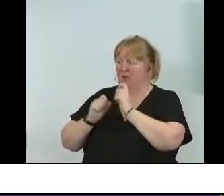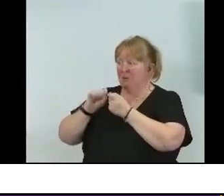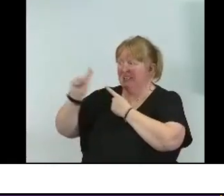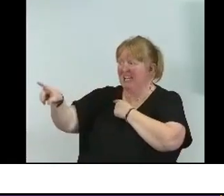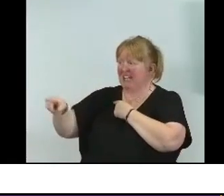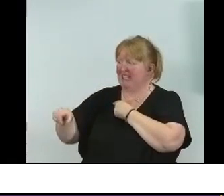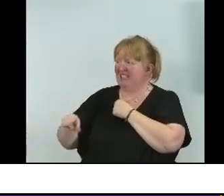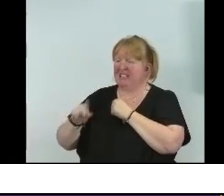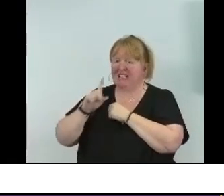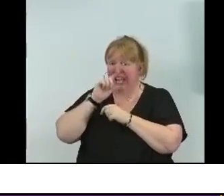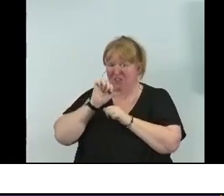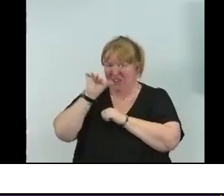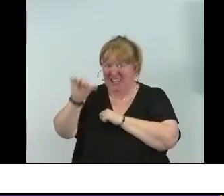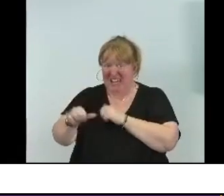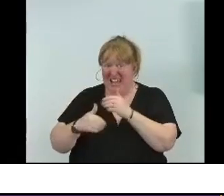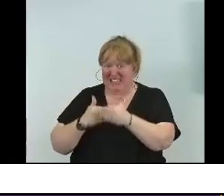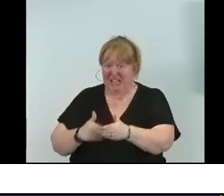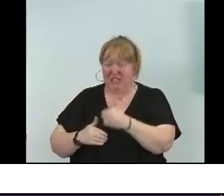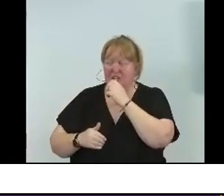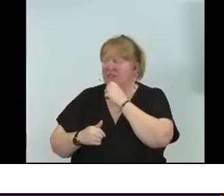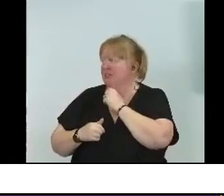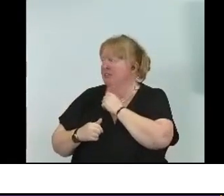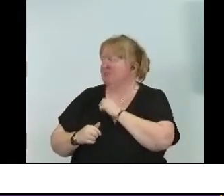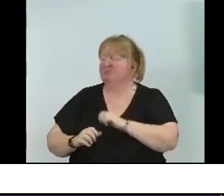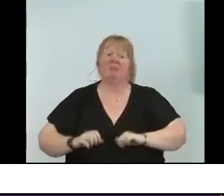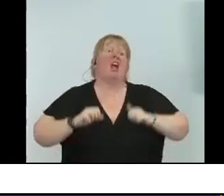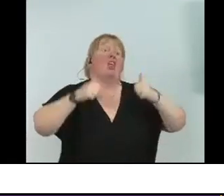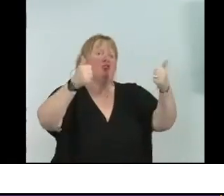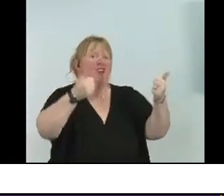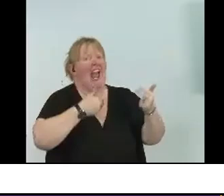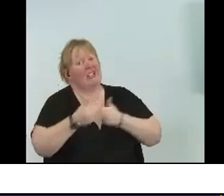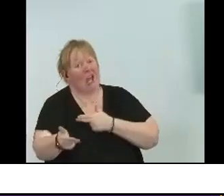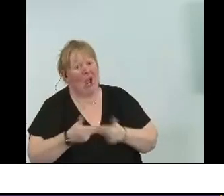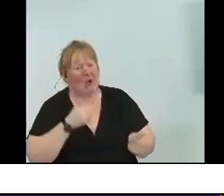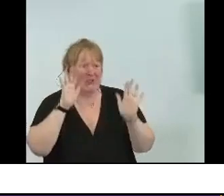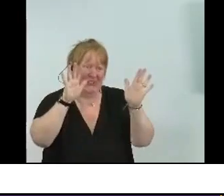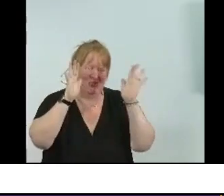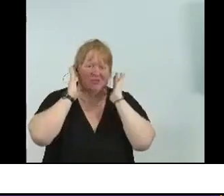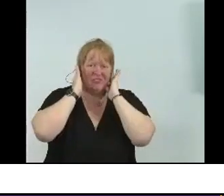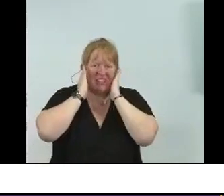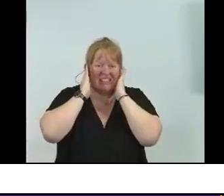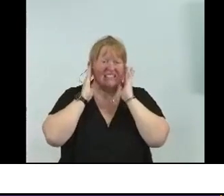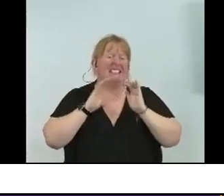Well, the great news is the video is on Instagram.